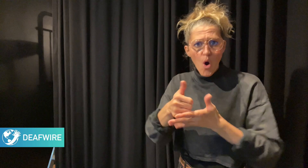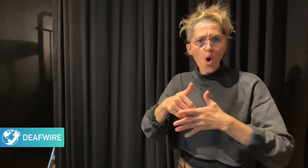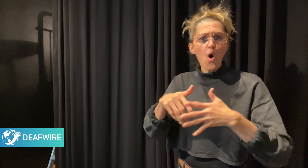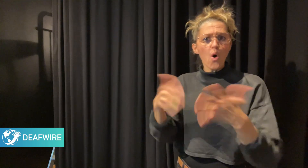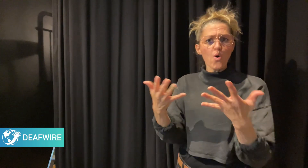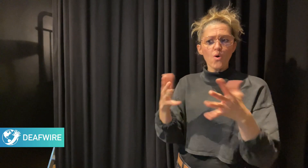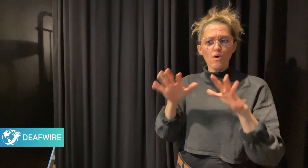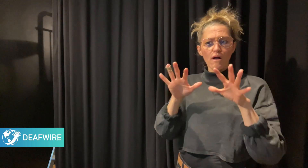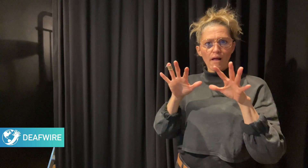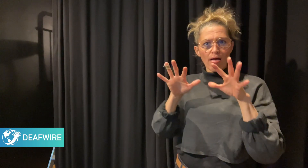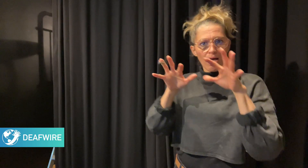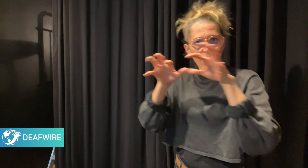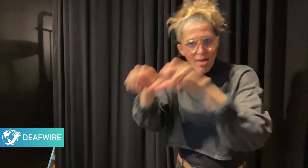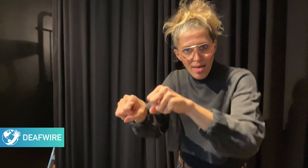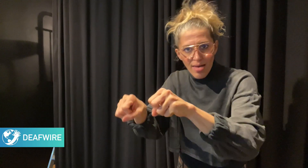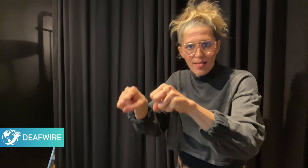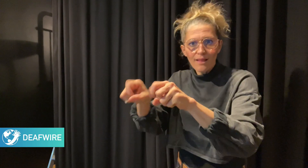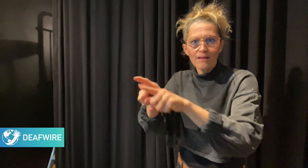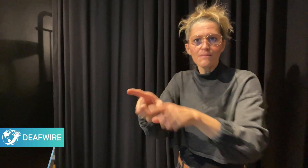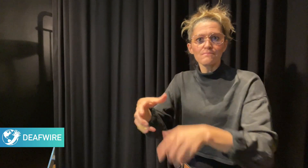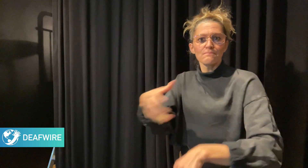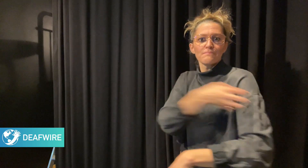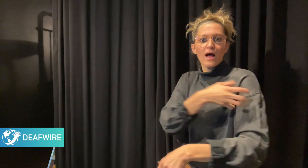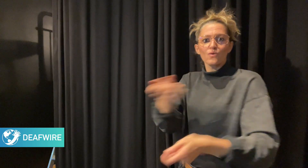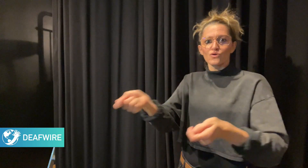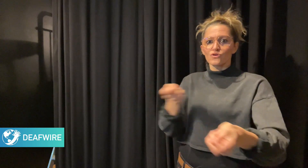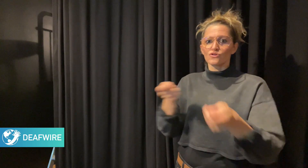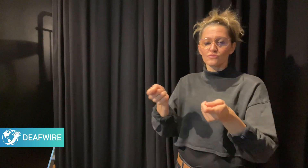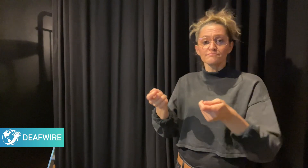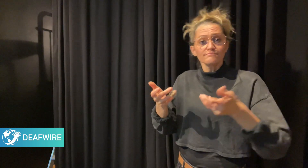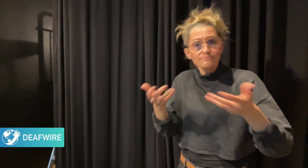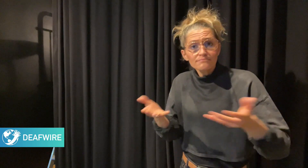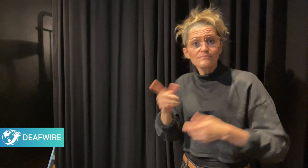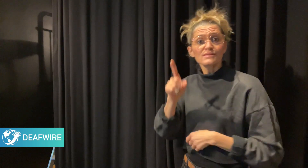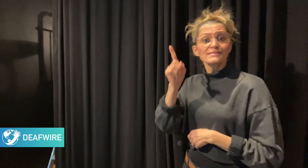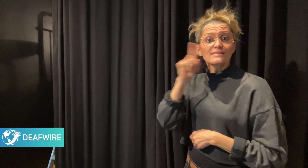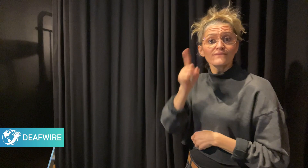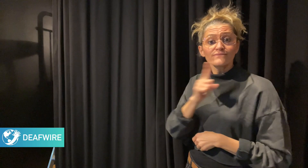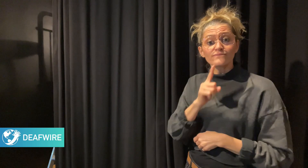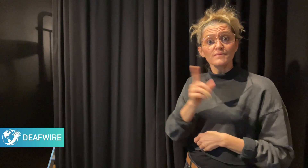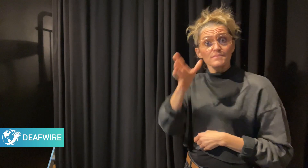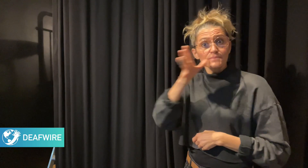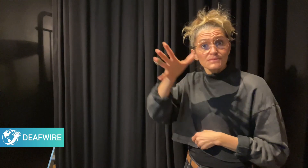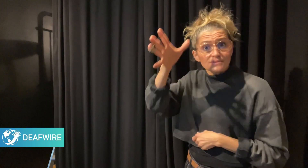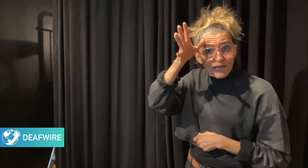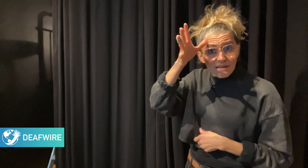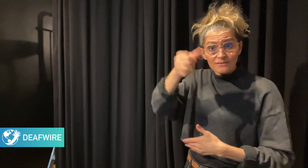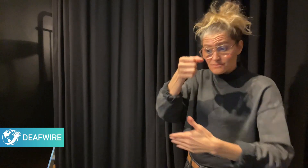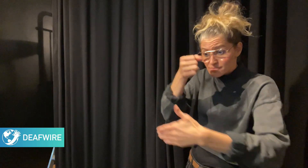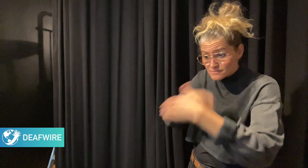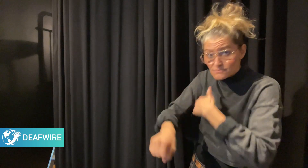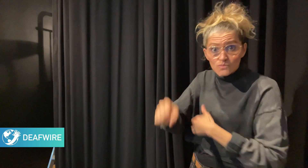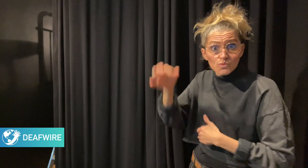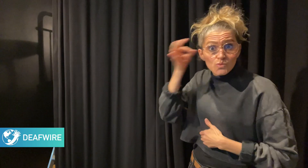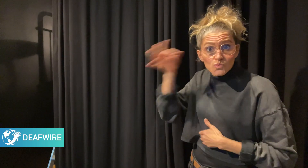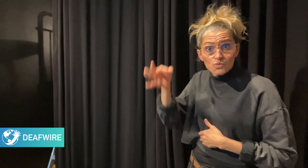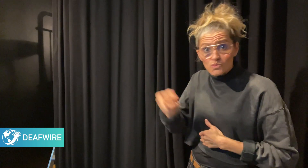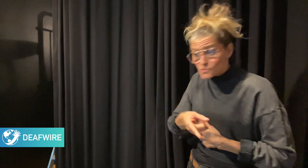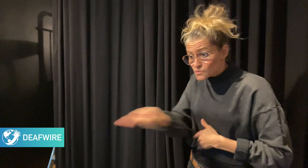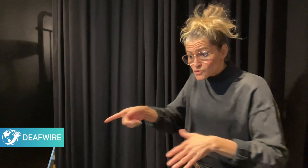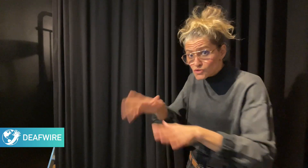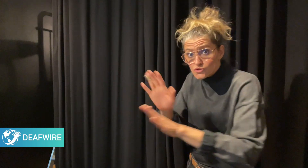helping and taking over? Deaf parents of hearing children